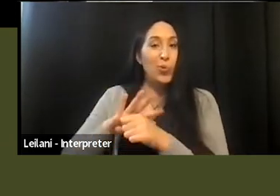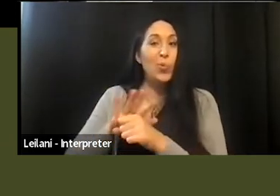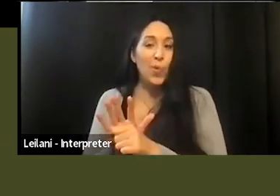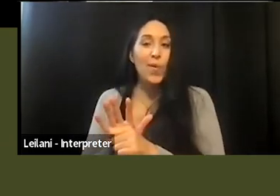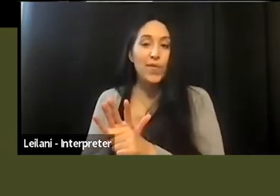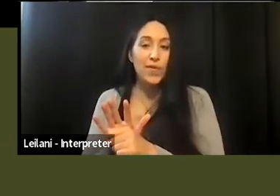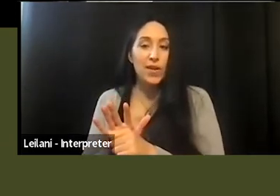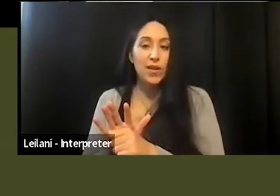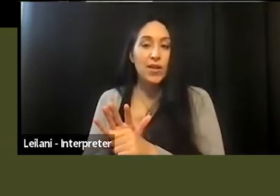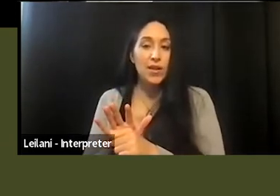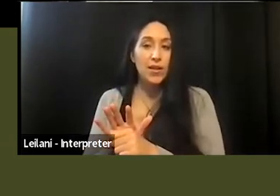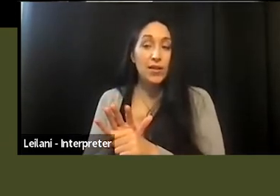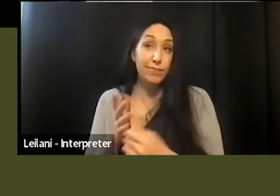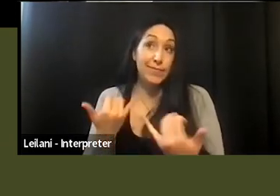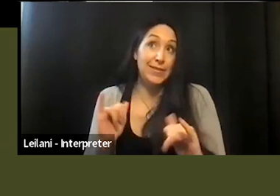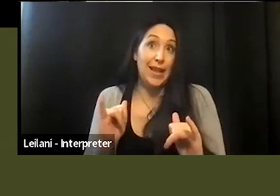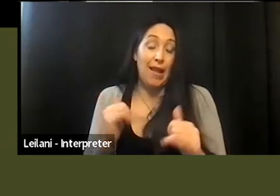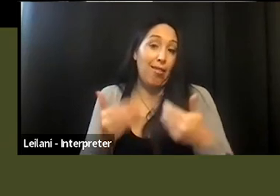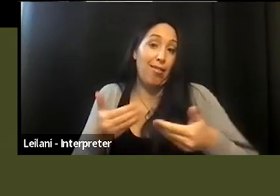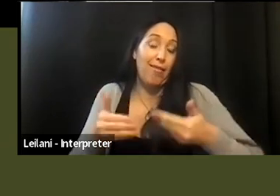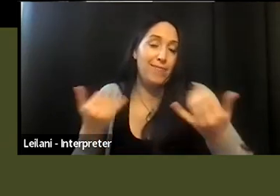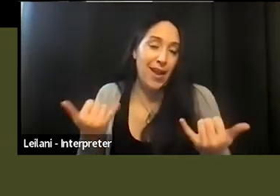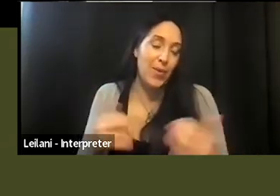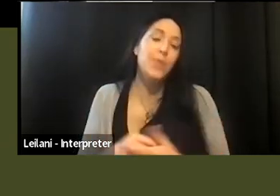which we are still in, but we wanted to wait